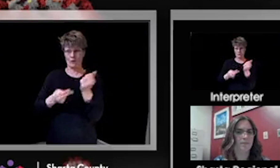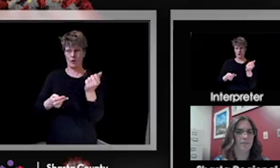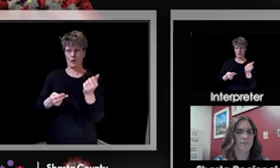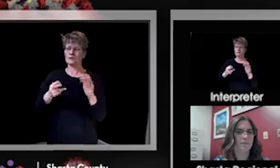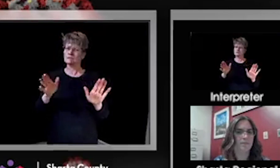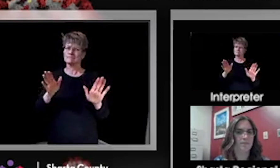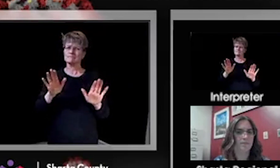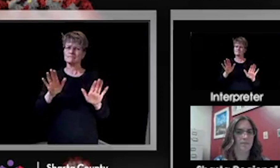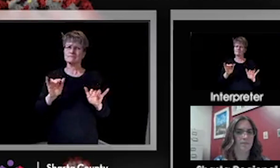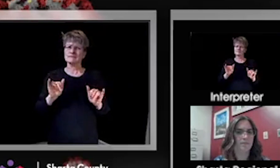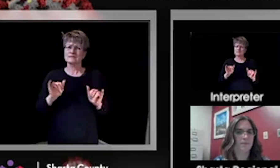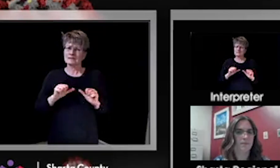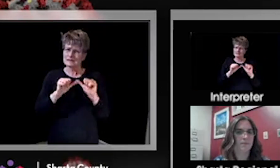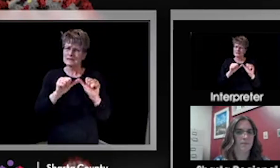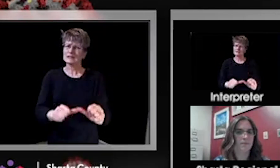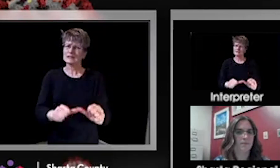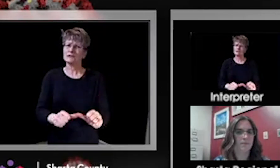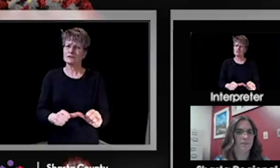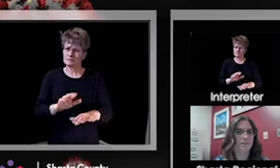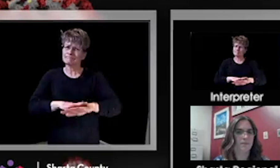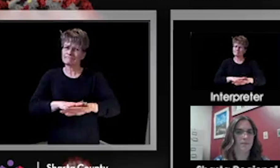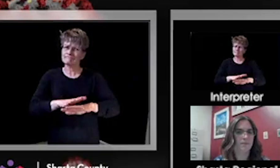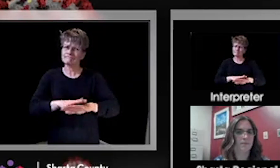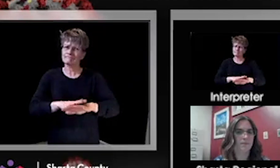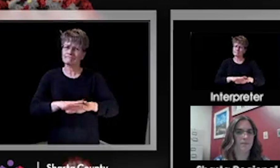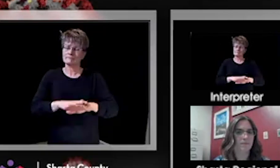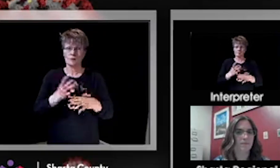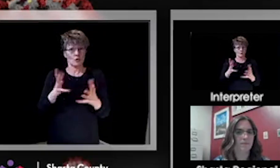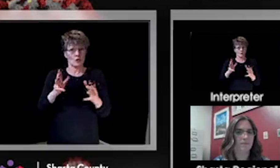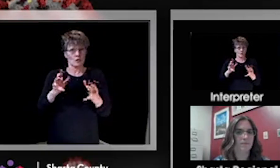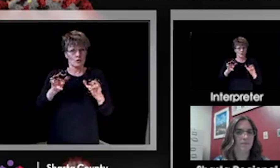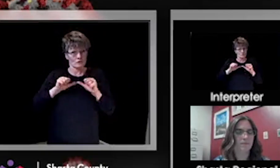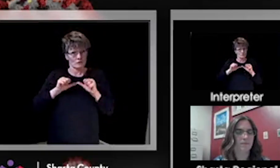are now, but we are not probably going to be returning to the way things were in January